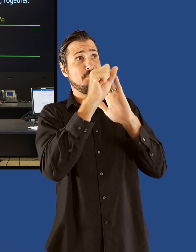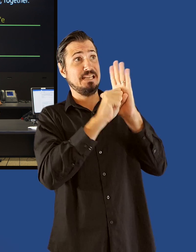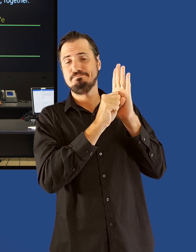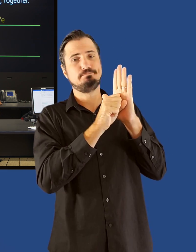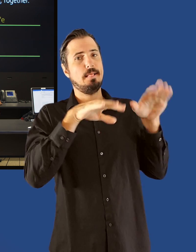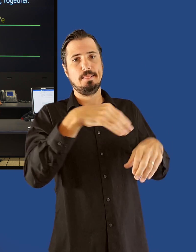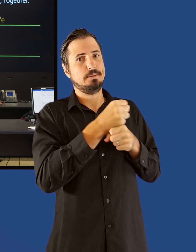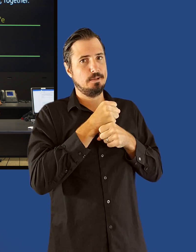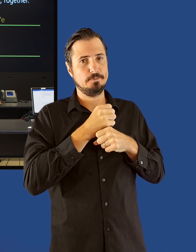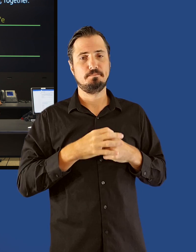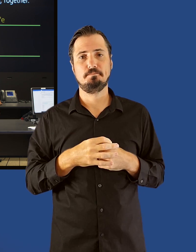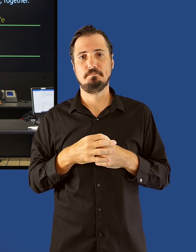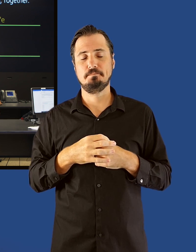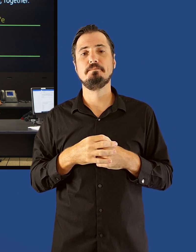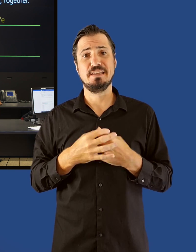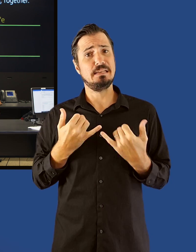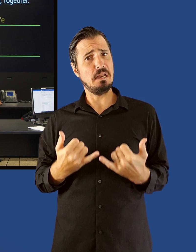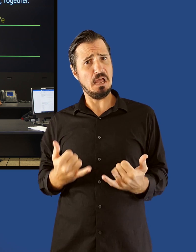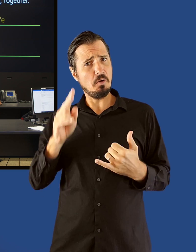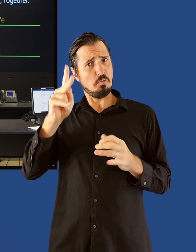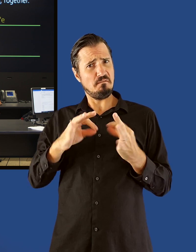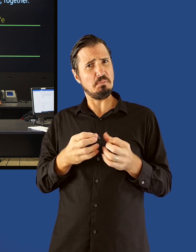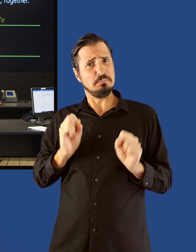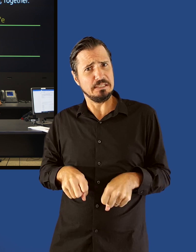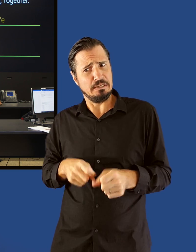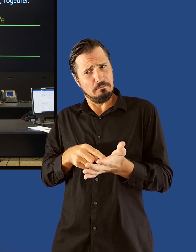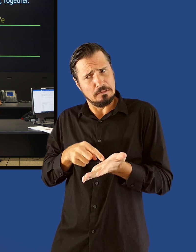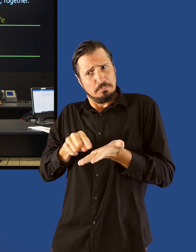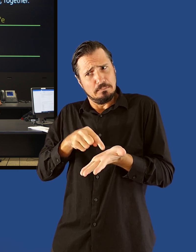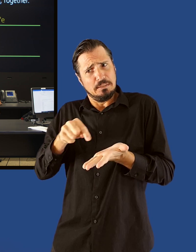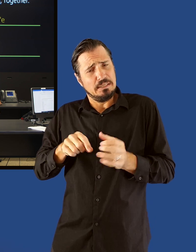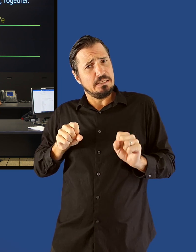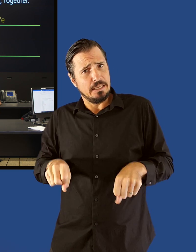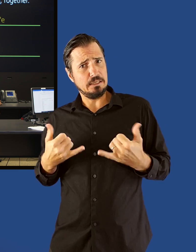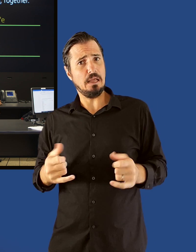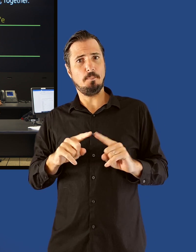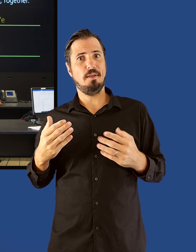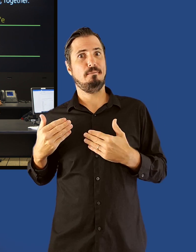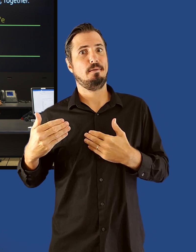For now, Kaua`i families are able to handle the financial stress, but many are worried about their continued ability to do so.